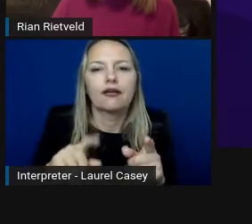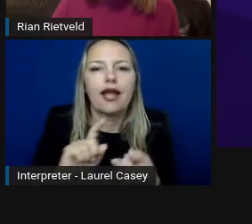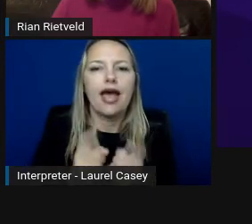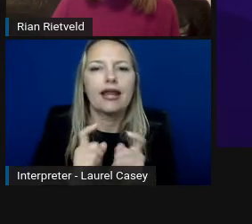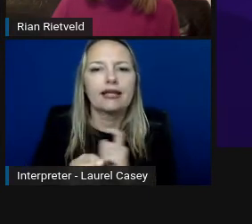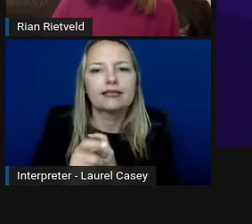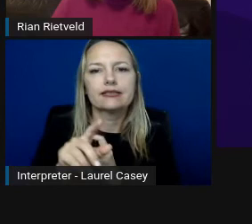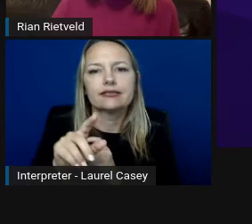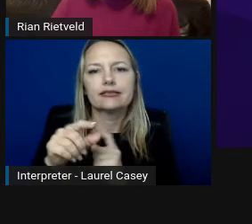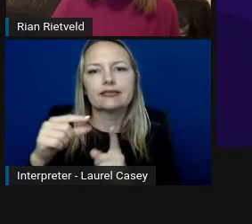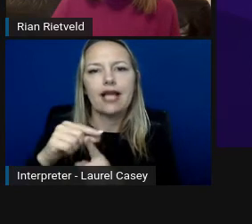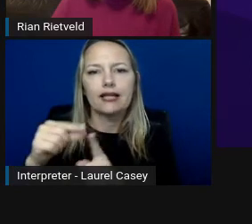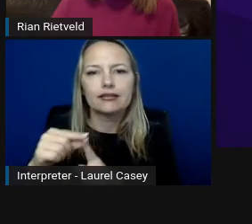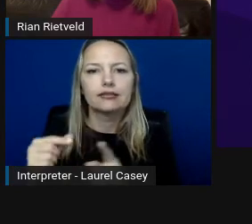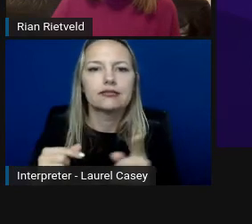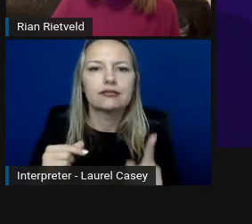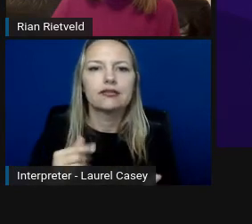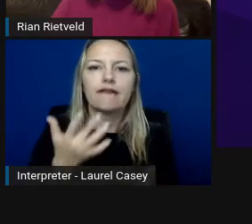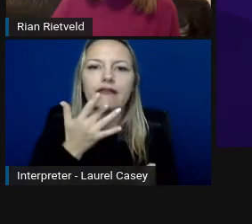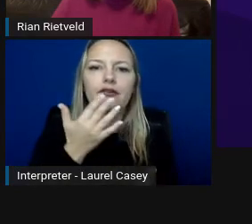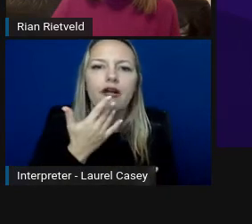What's your favorite color, type the color, edit text.